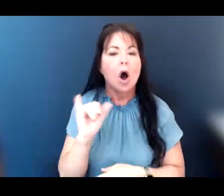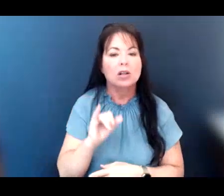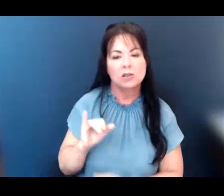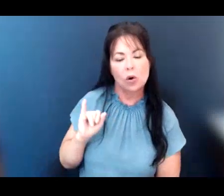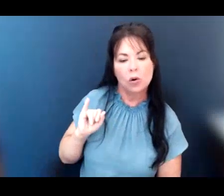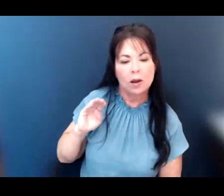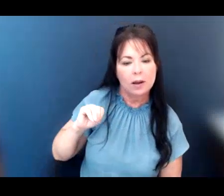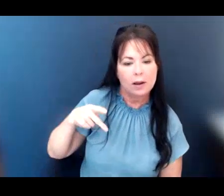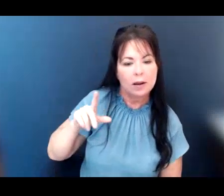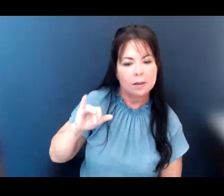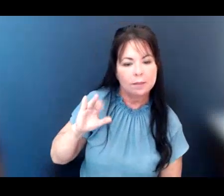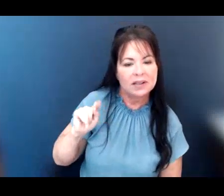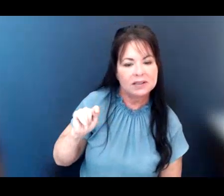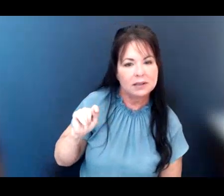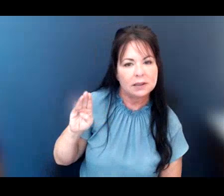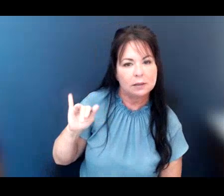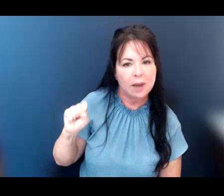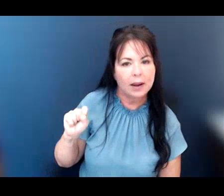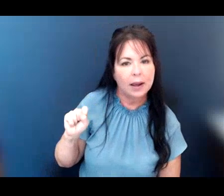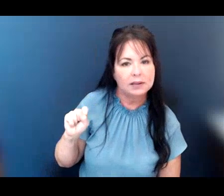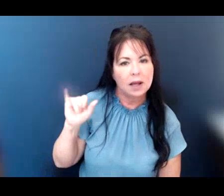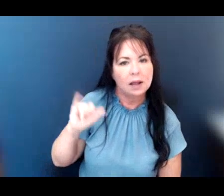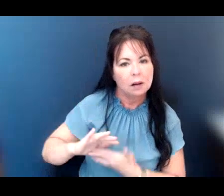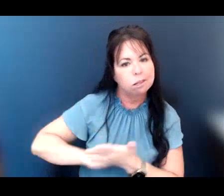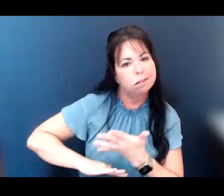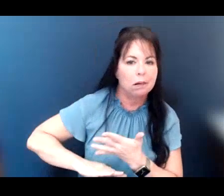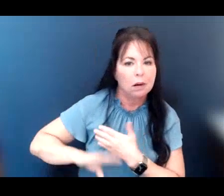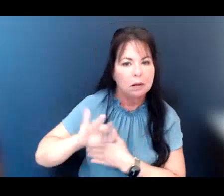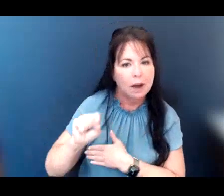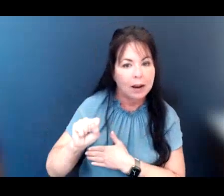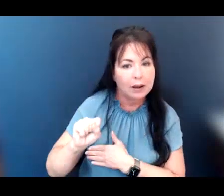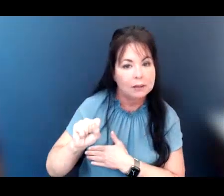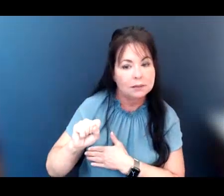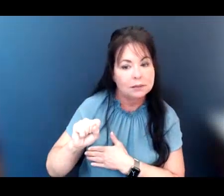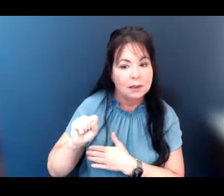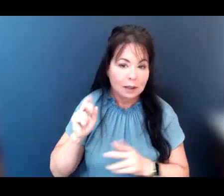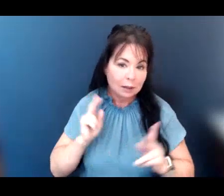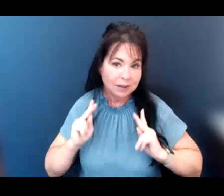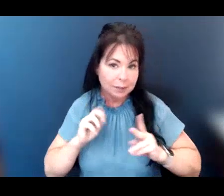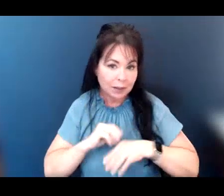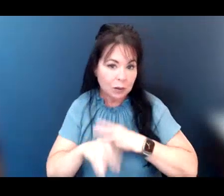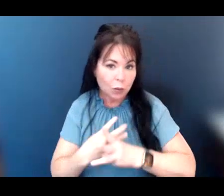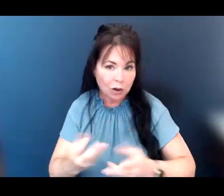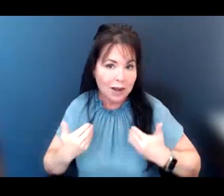And these tools, these LLMs, these large-language models, are drawing from existing content.